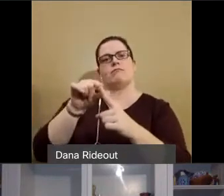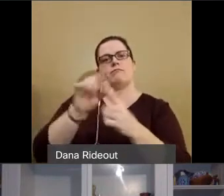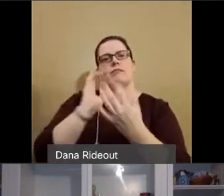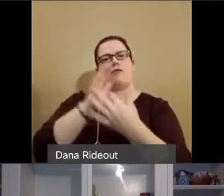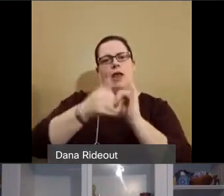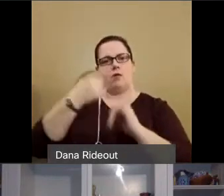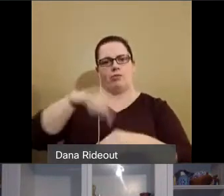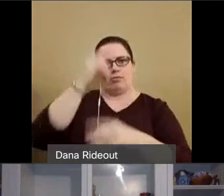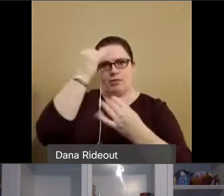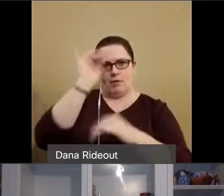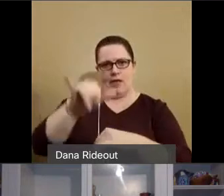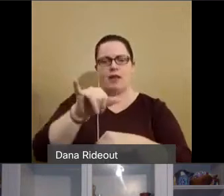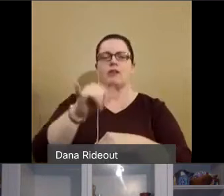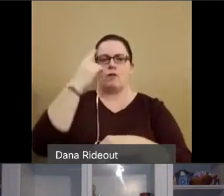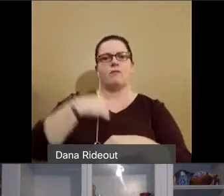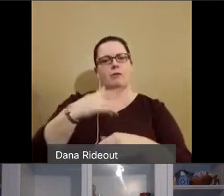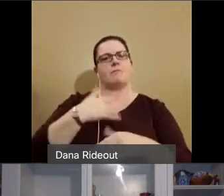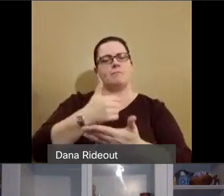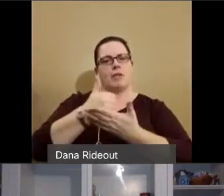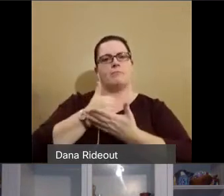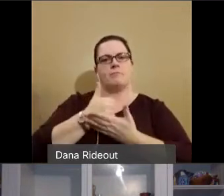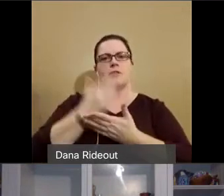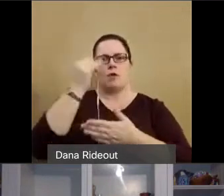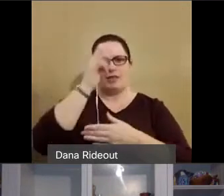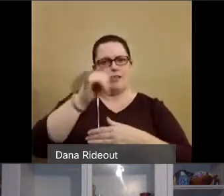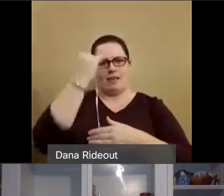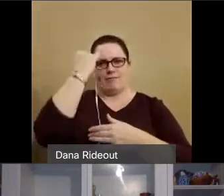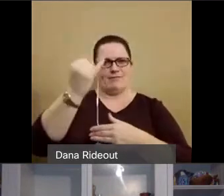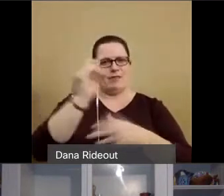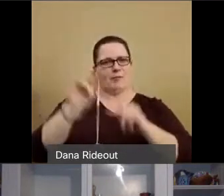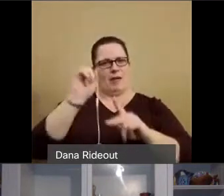And because this idea that people have to sort of overcome adversity.